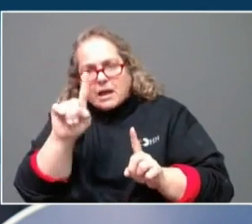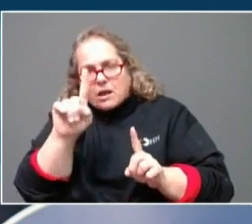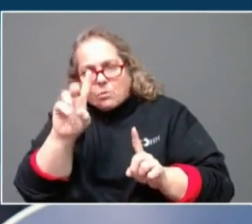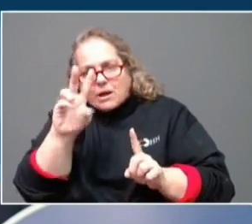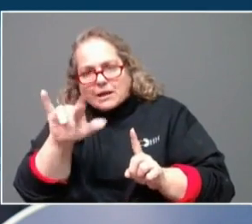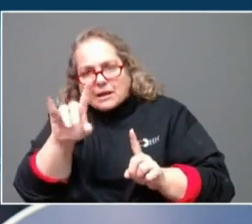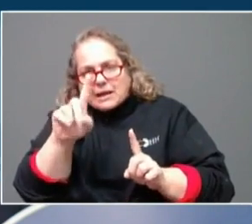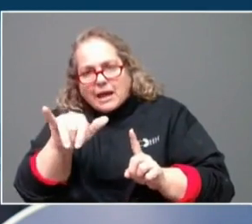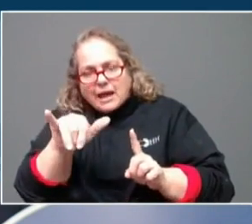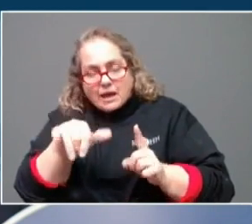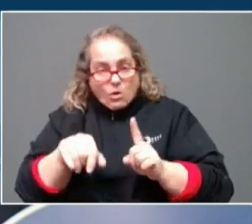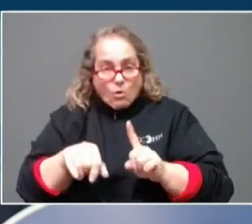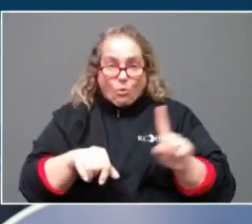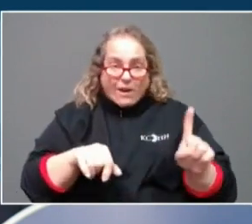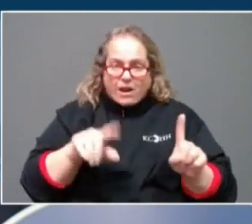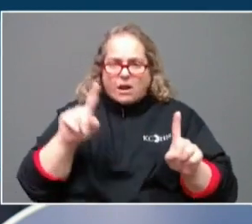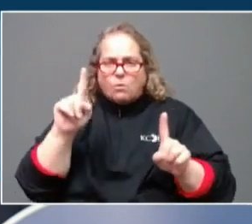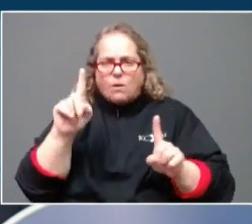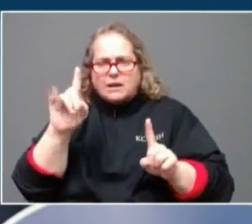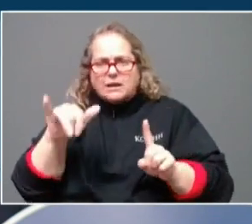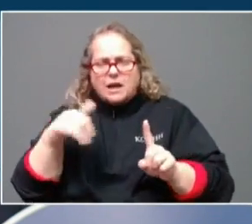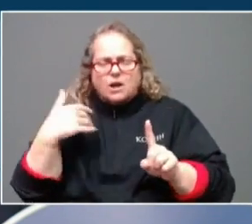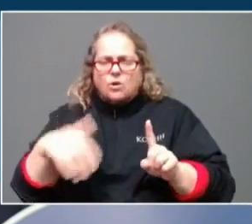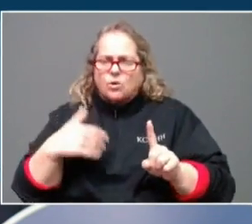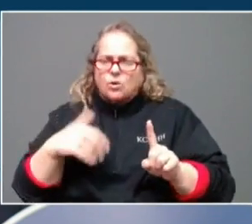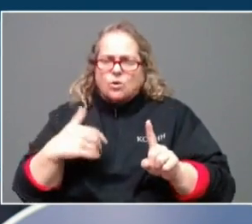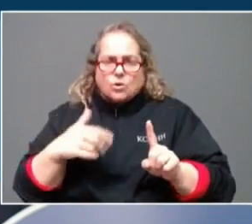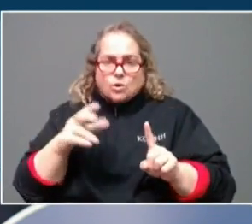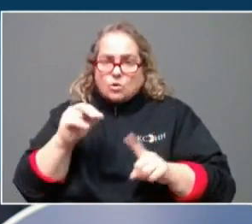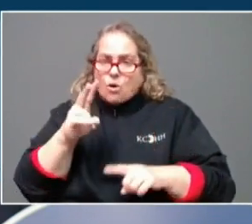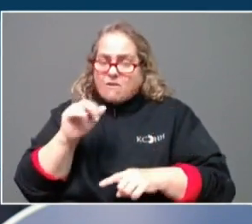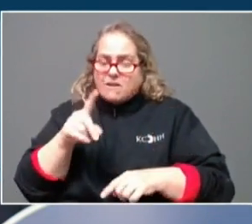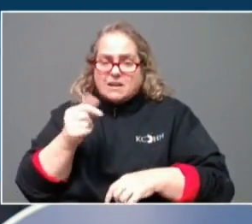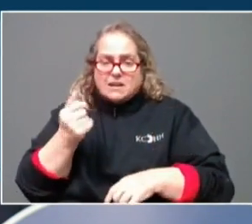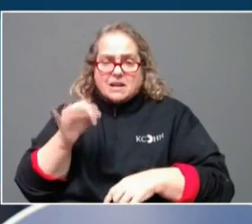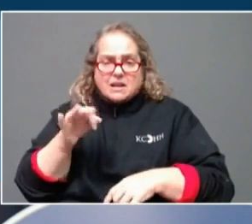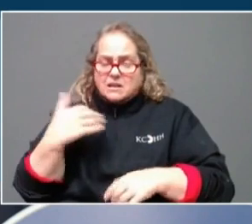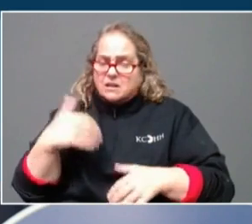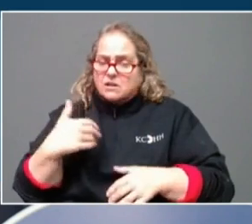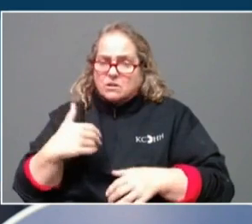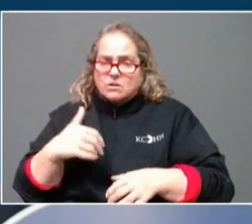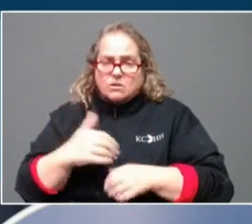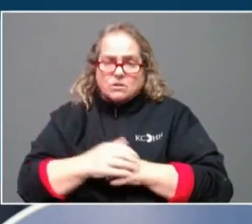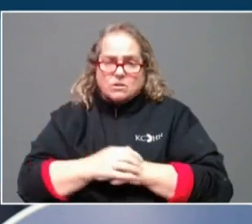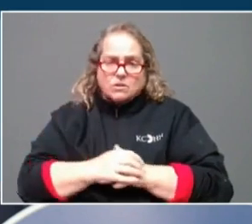journey here with COVID-19. Now, mercifully the disease is not quite